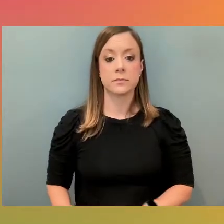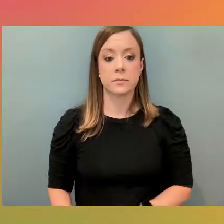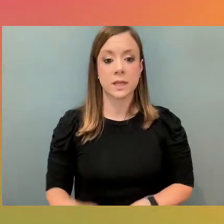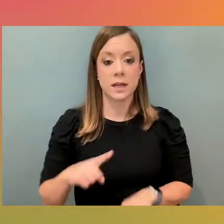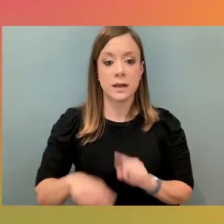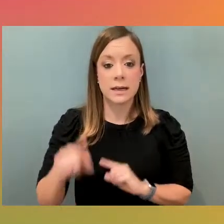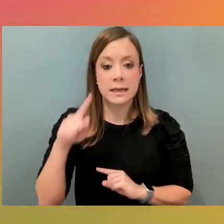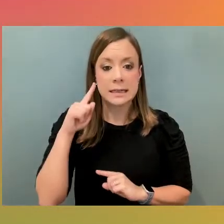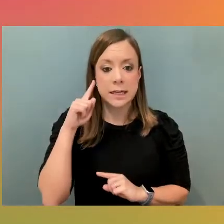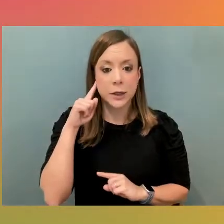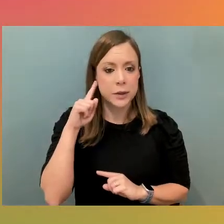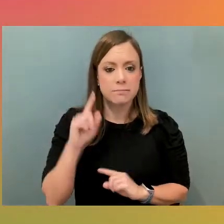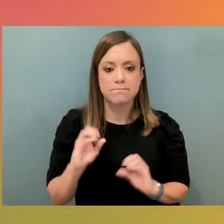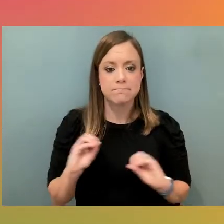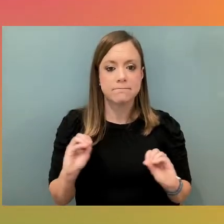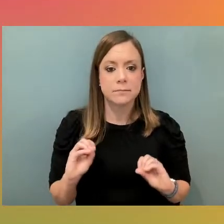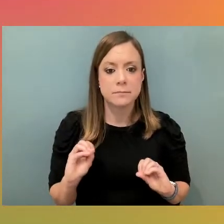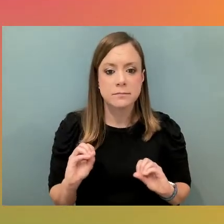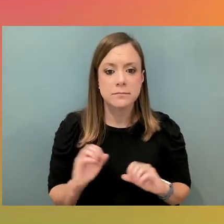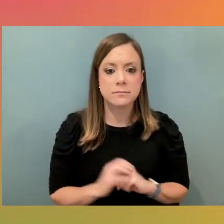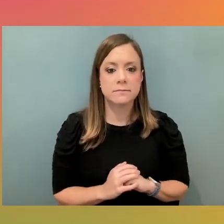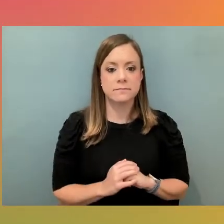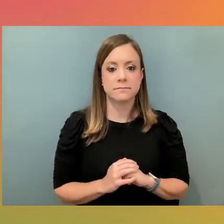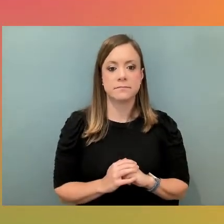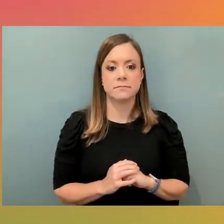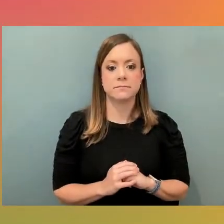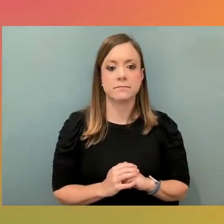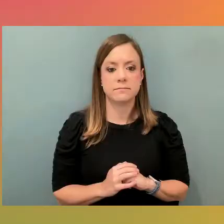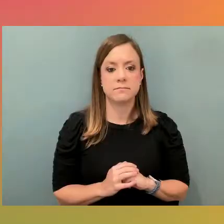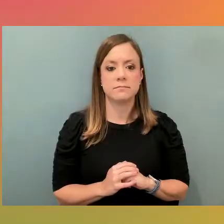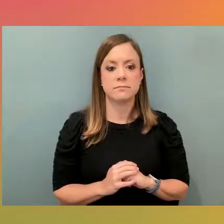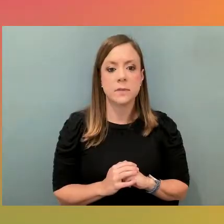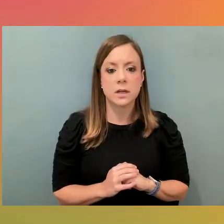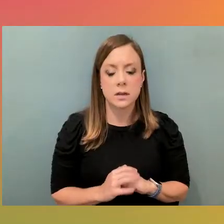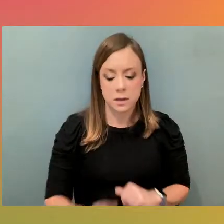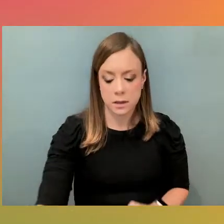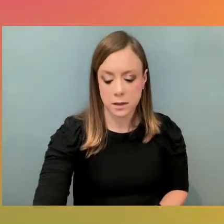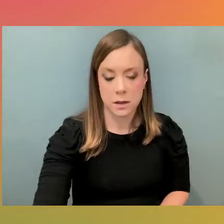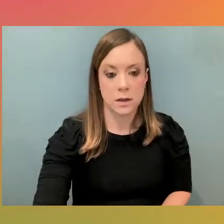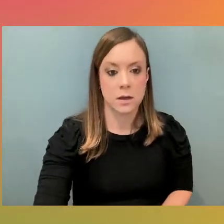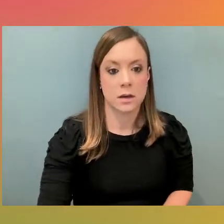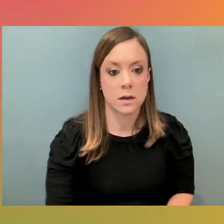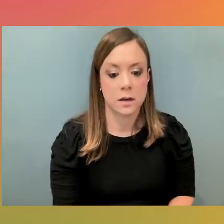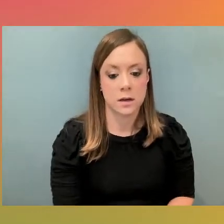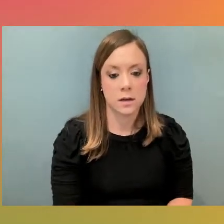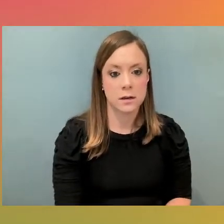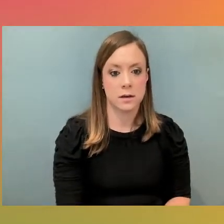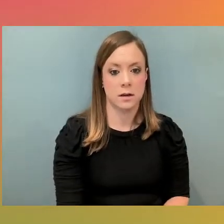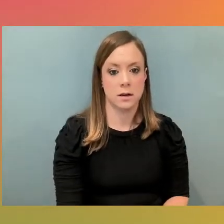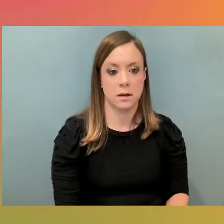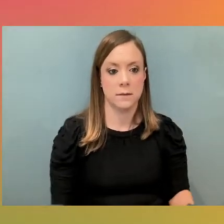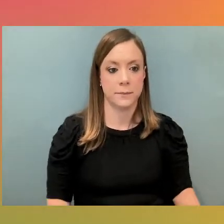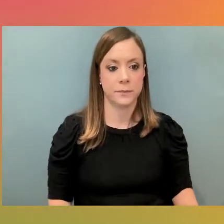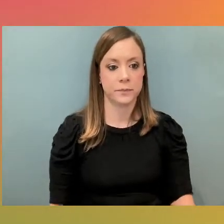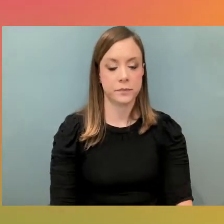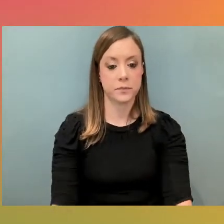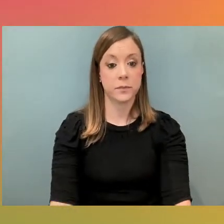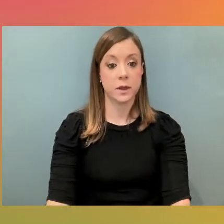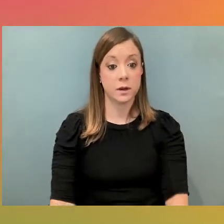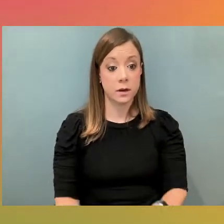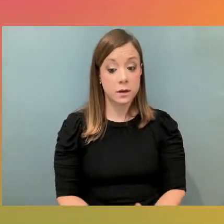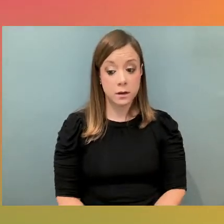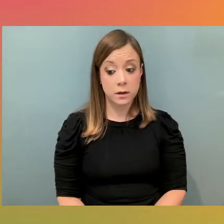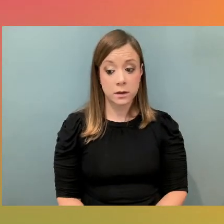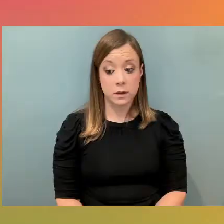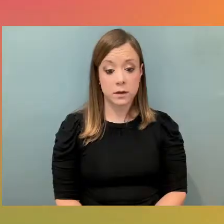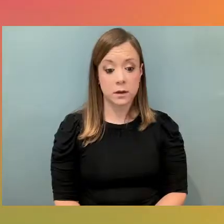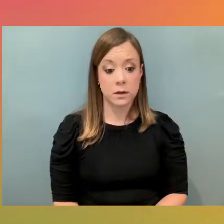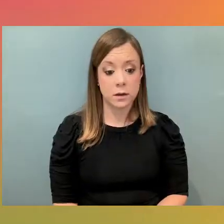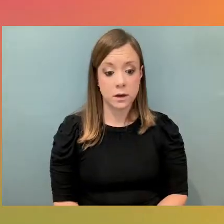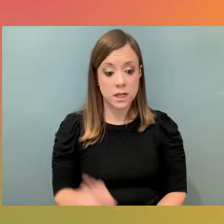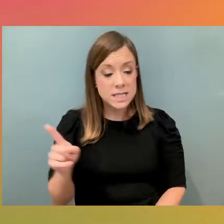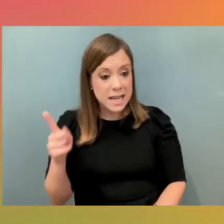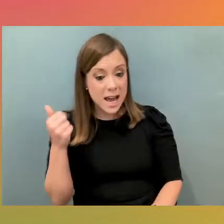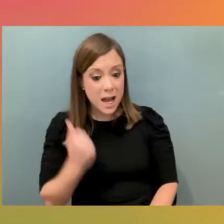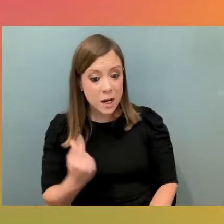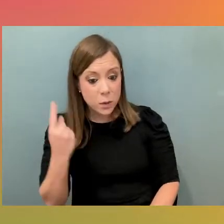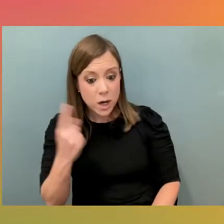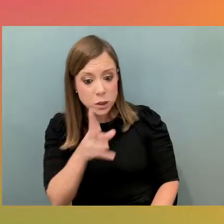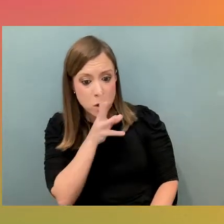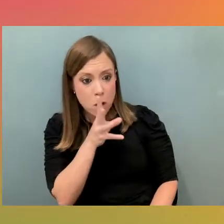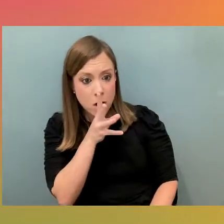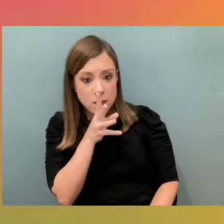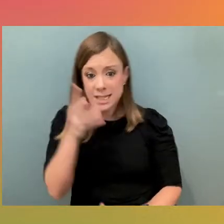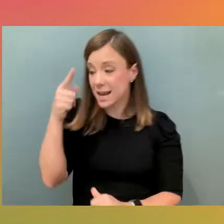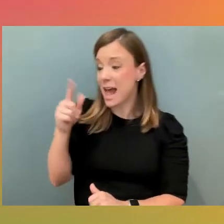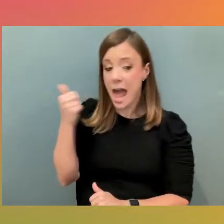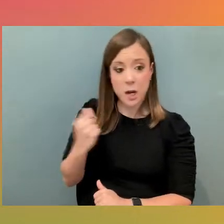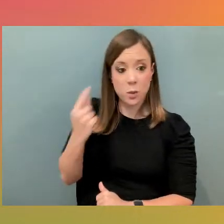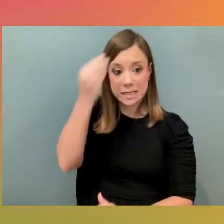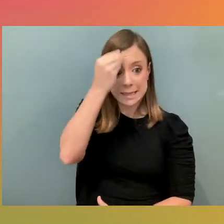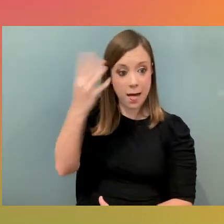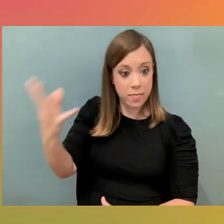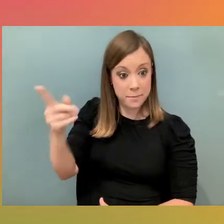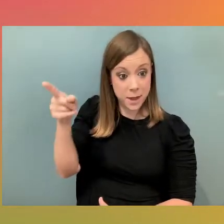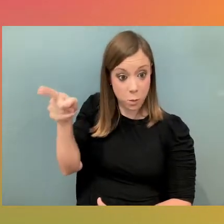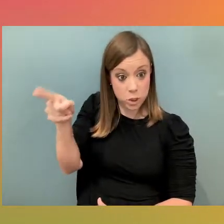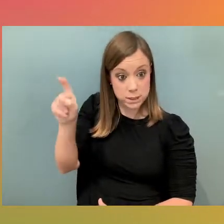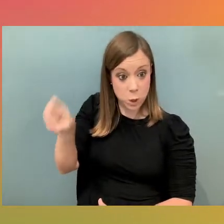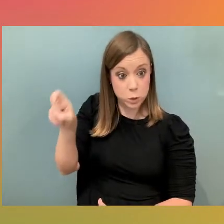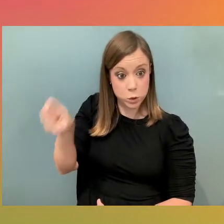KHER.